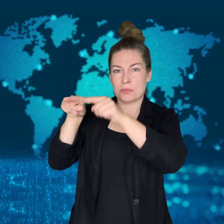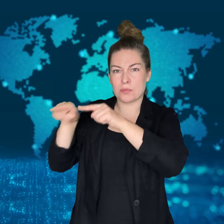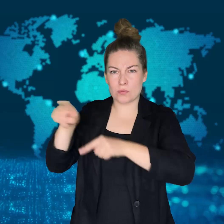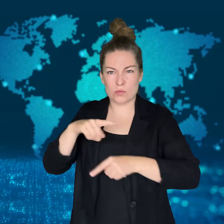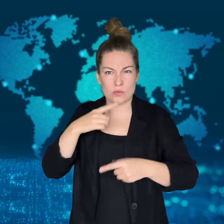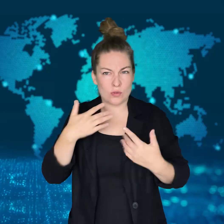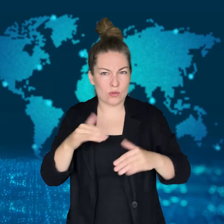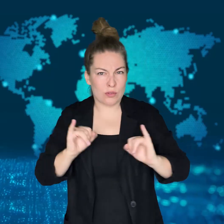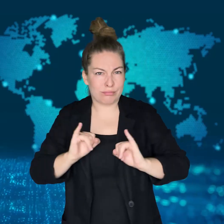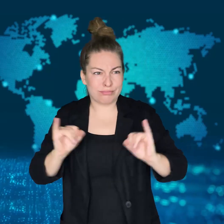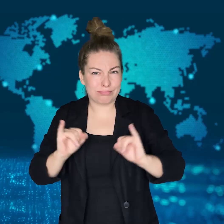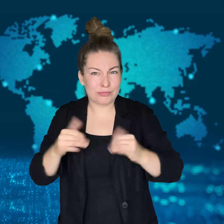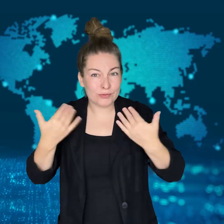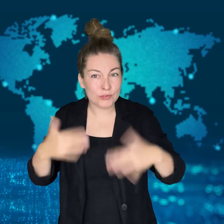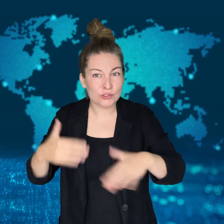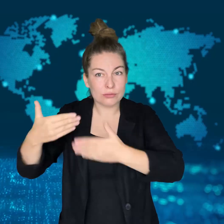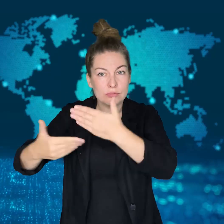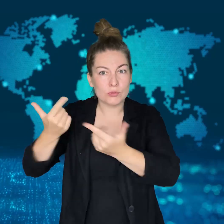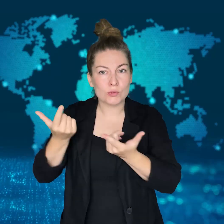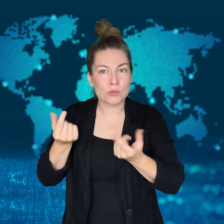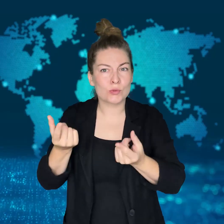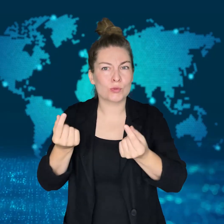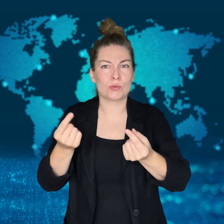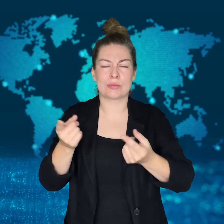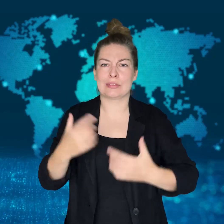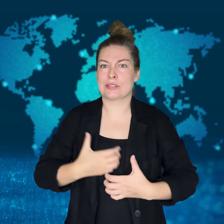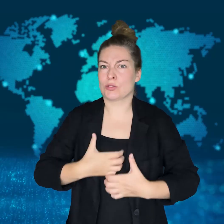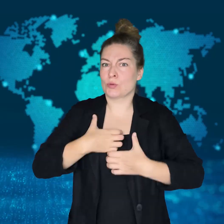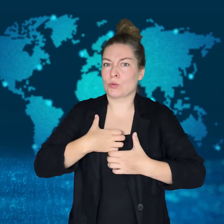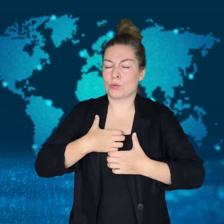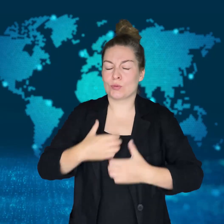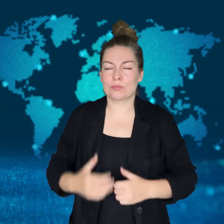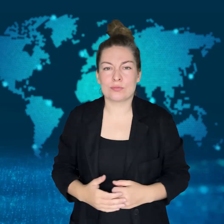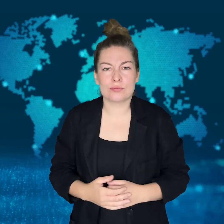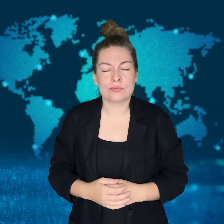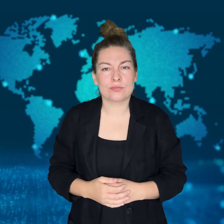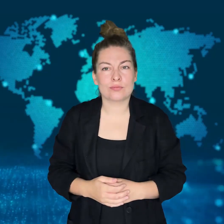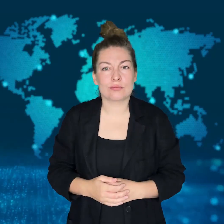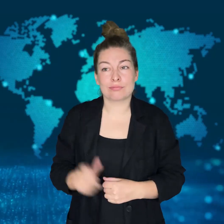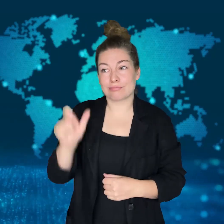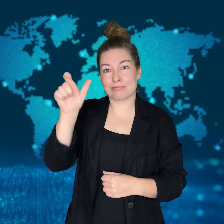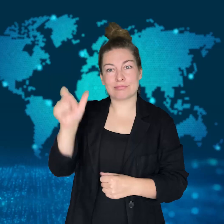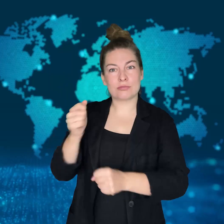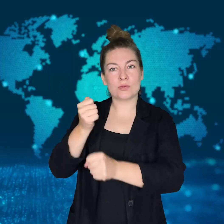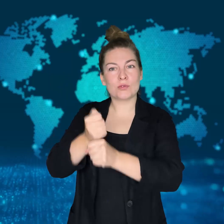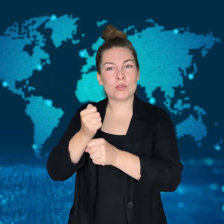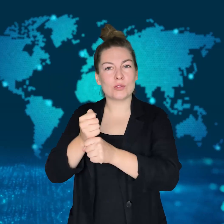at the alleged actions.